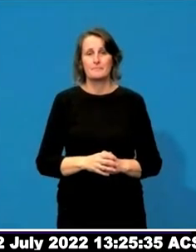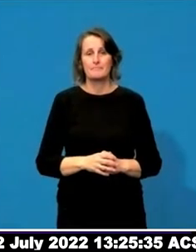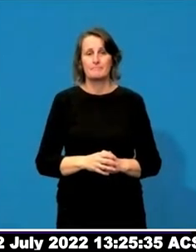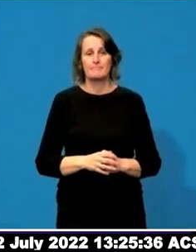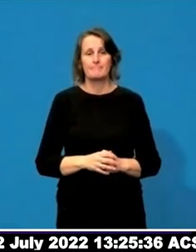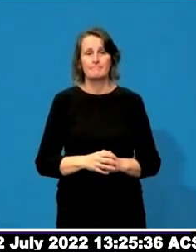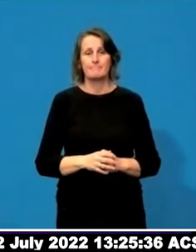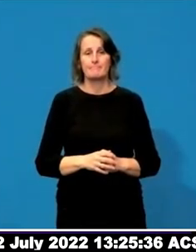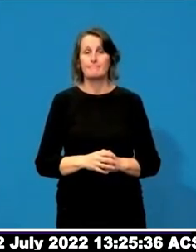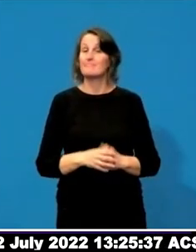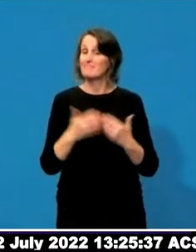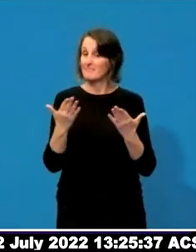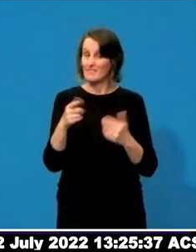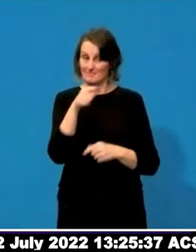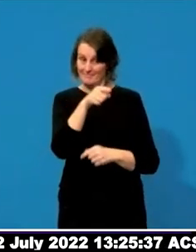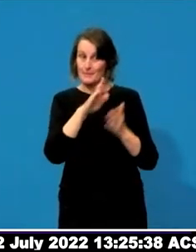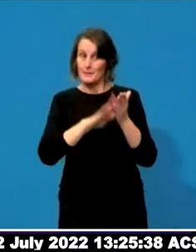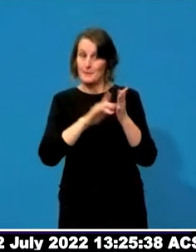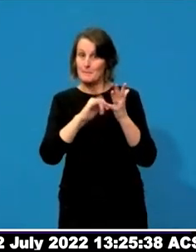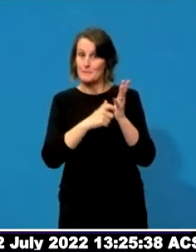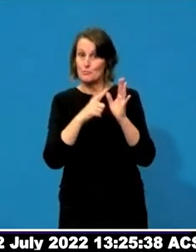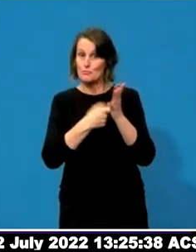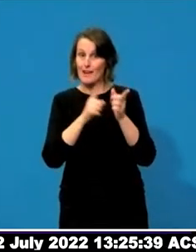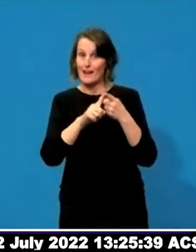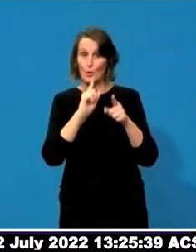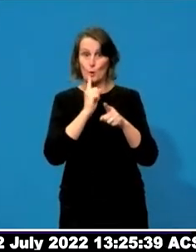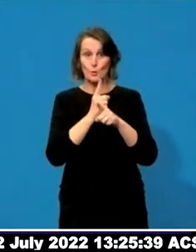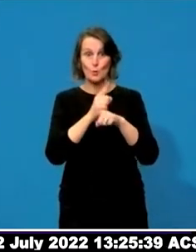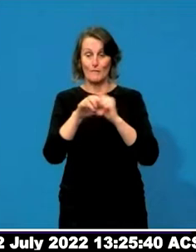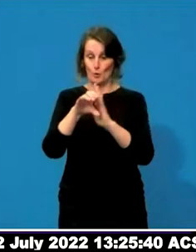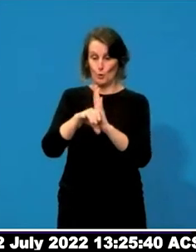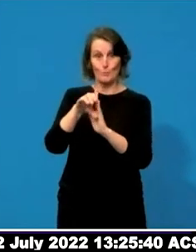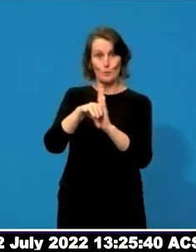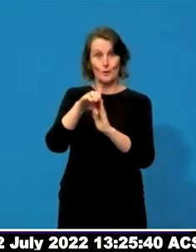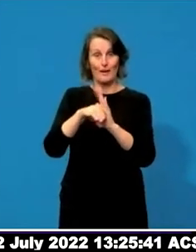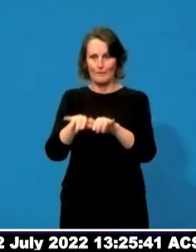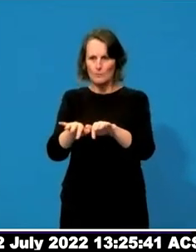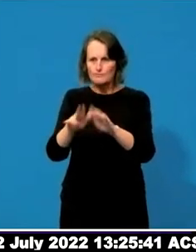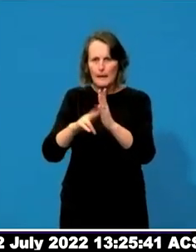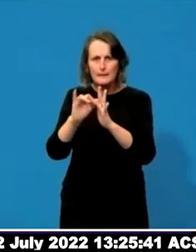getting on to the portal and that, of course, involves having technology. Mmm.